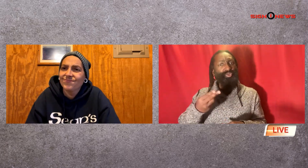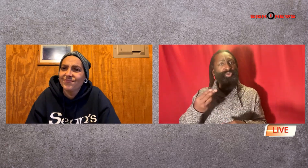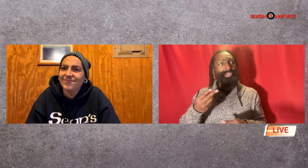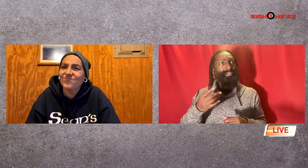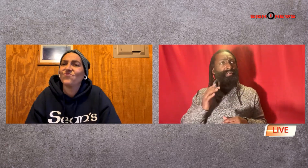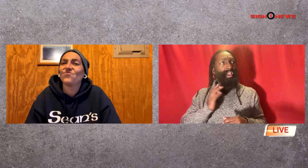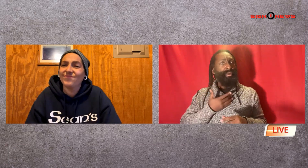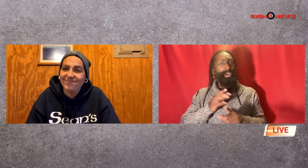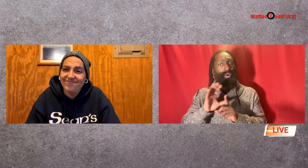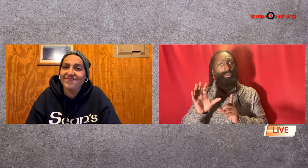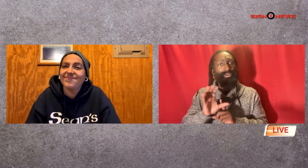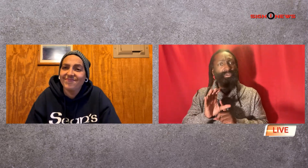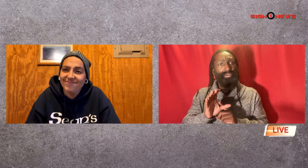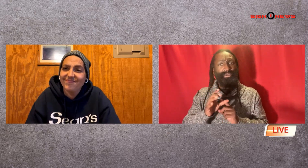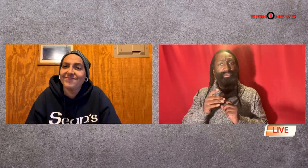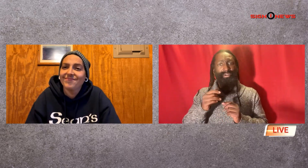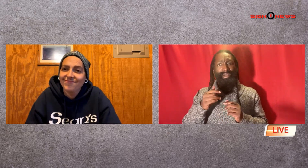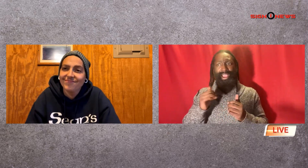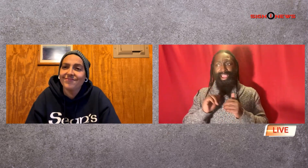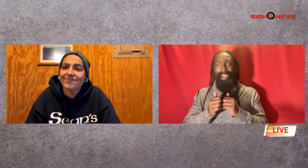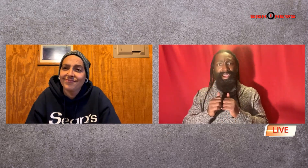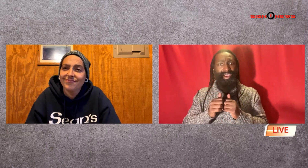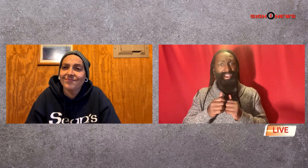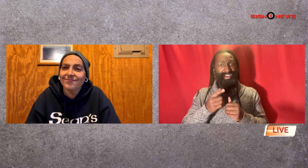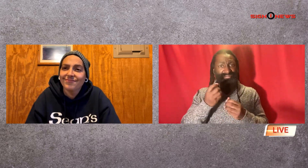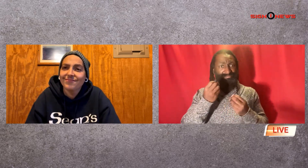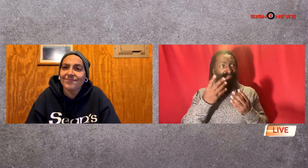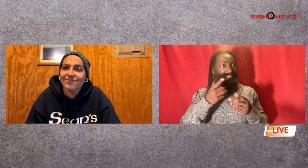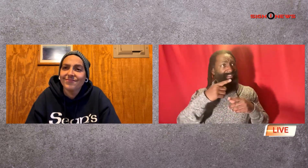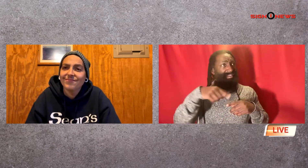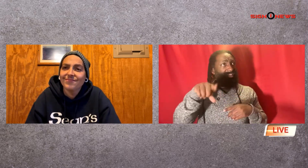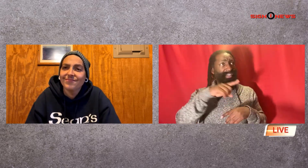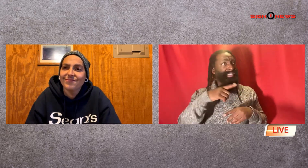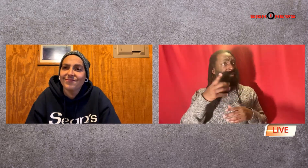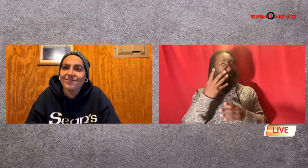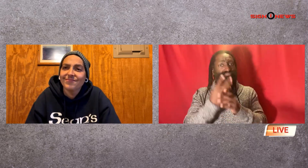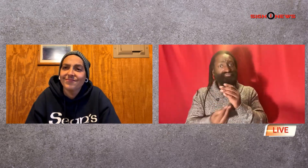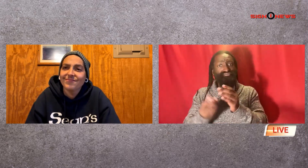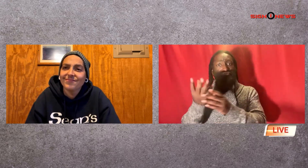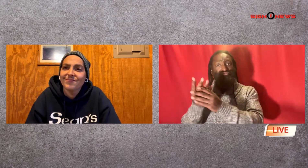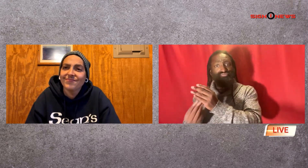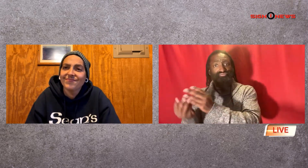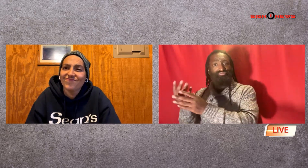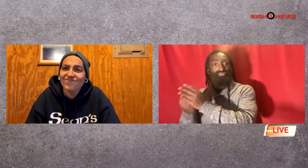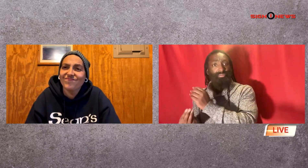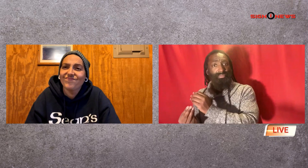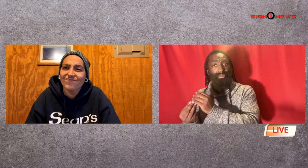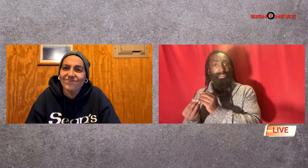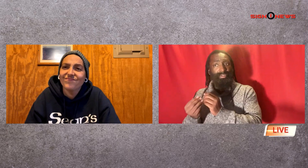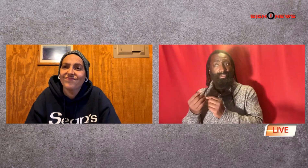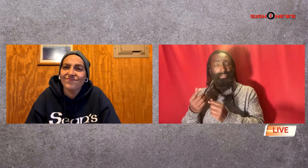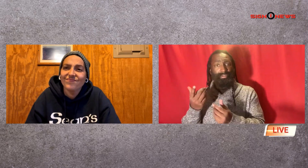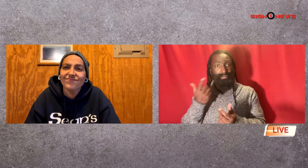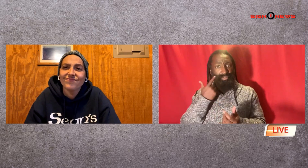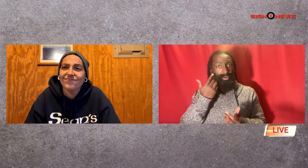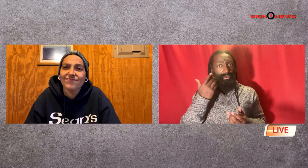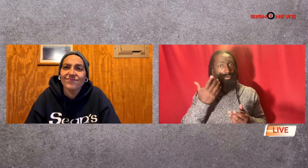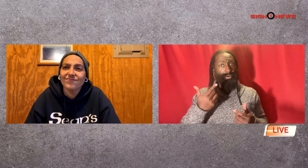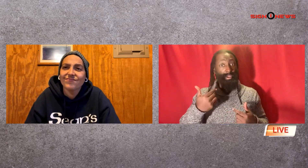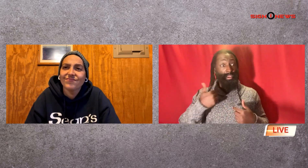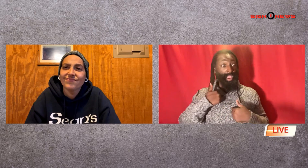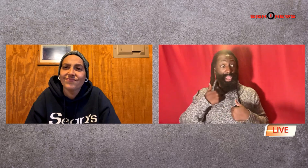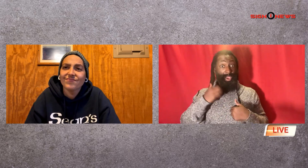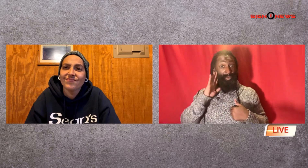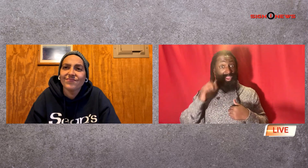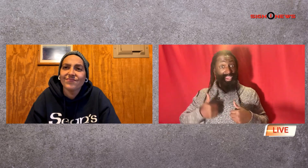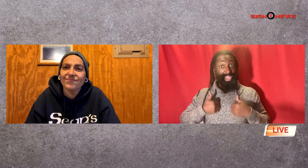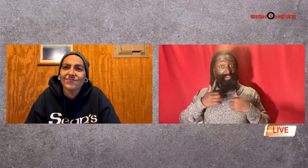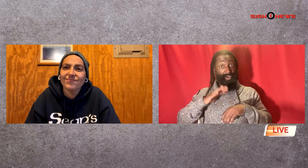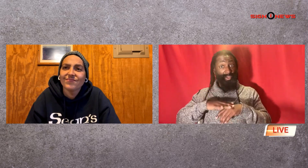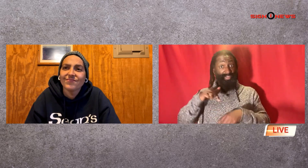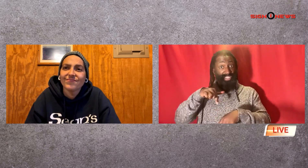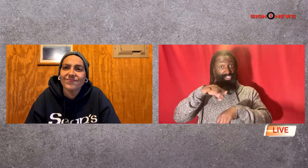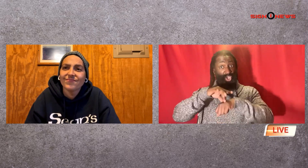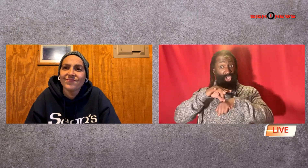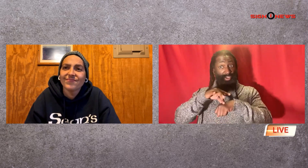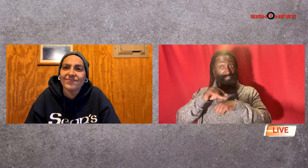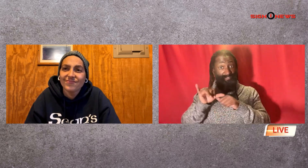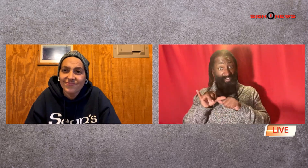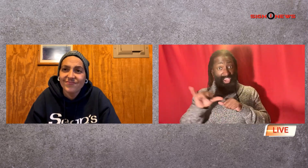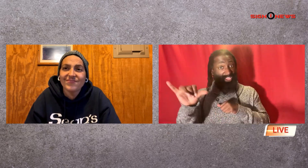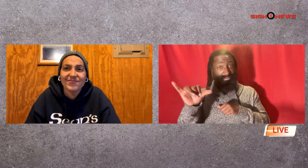our history our culture a lot of people have passed away and I'm not gonna live on this